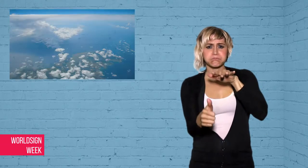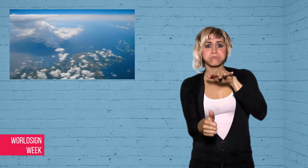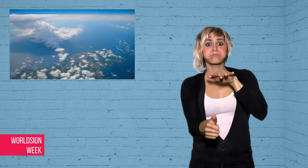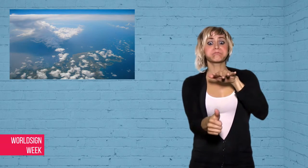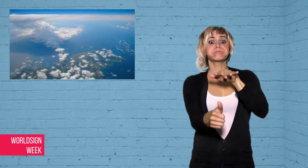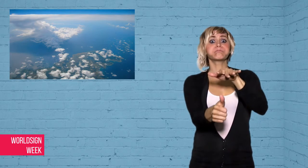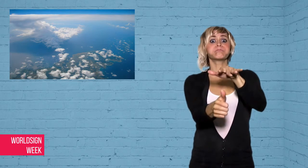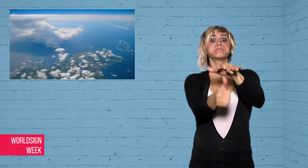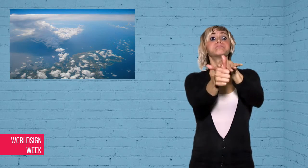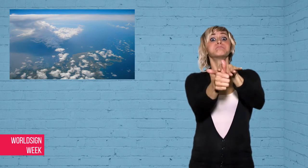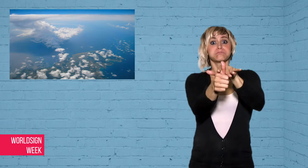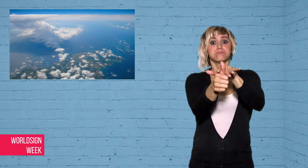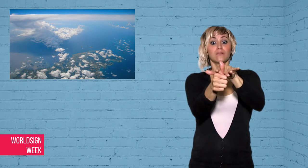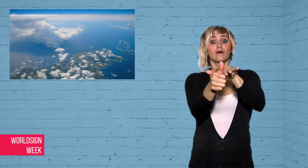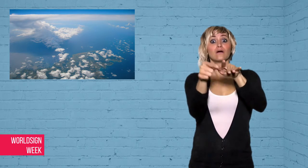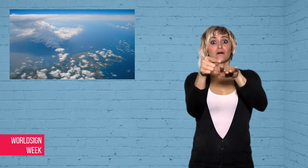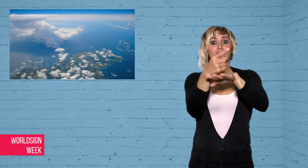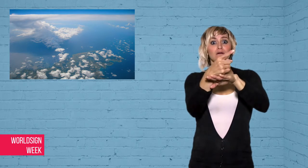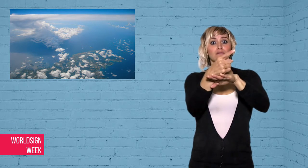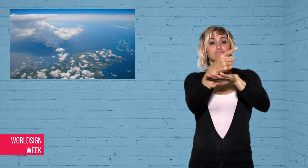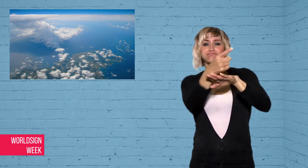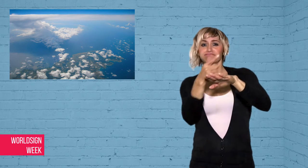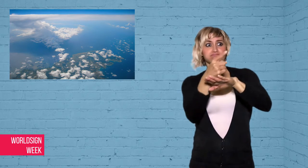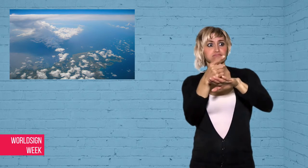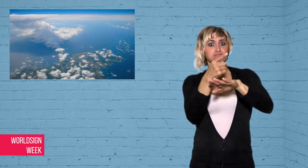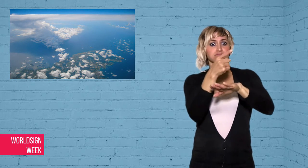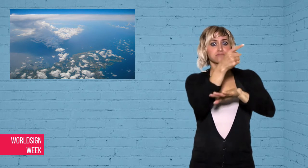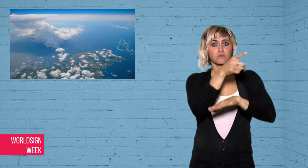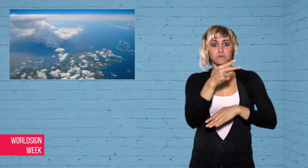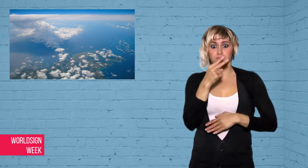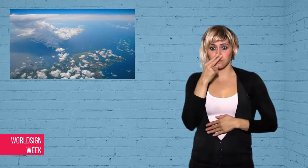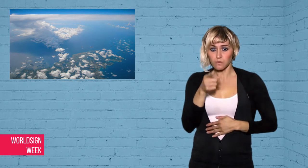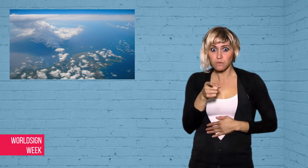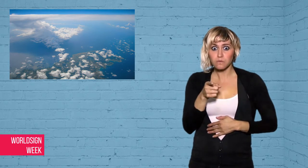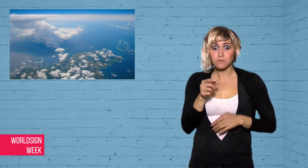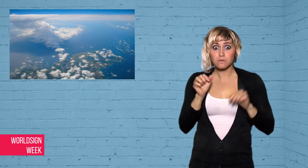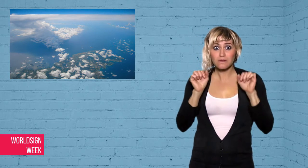Korea and Japan.